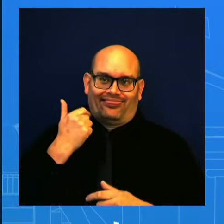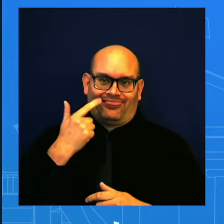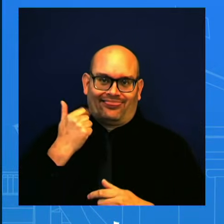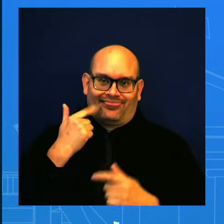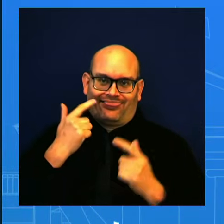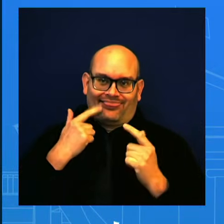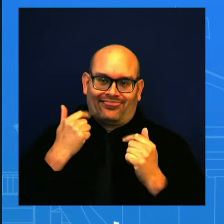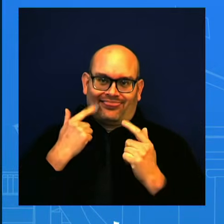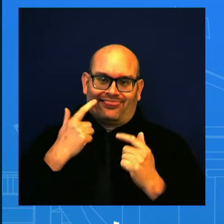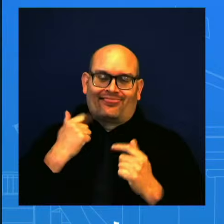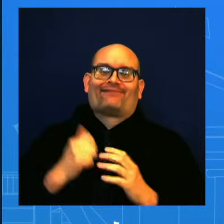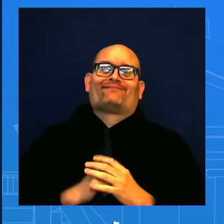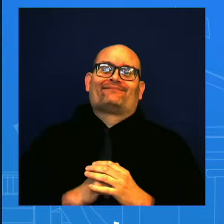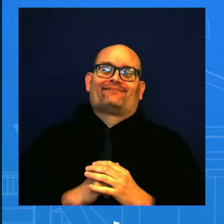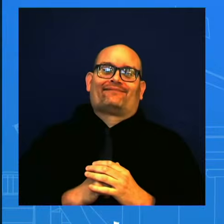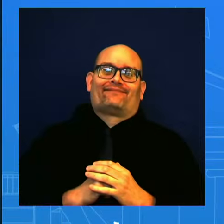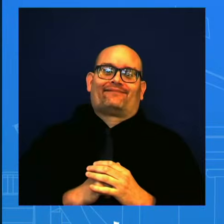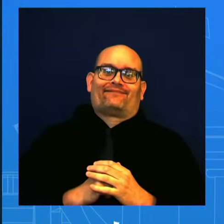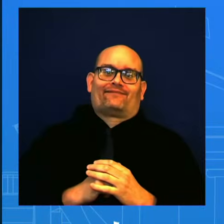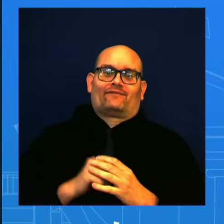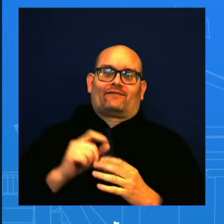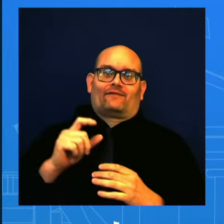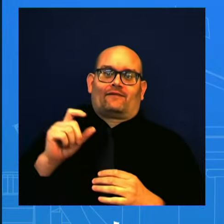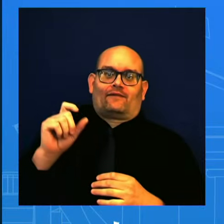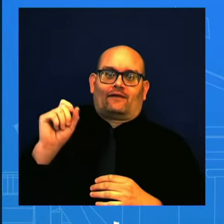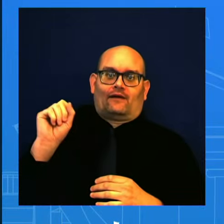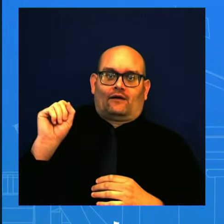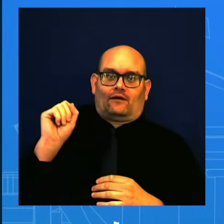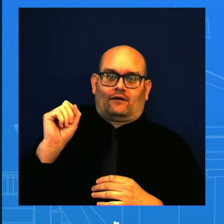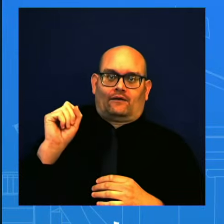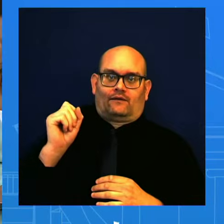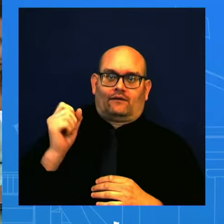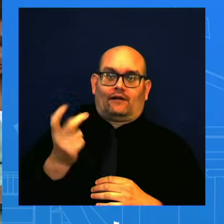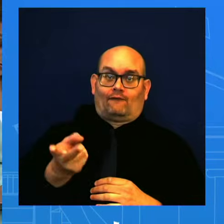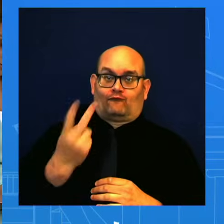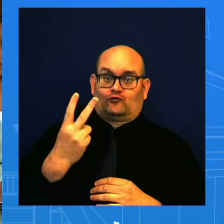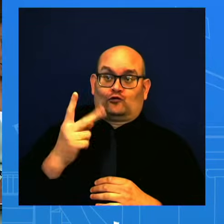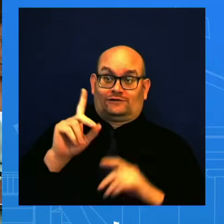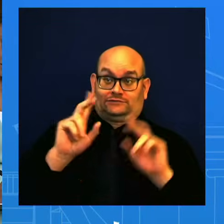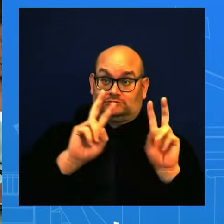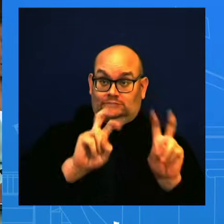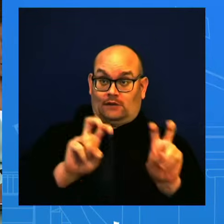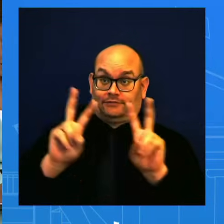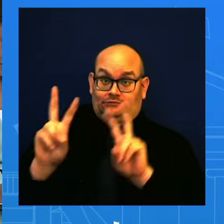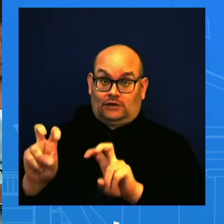I don't have anything beyond the readout that you received from us moments ago. The Press: And then, quickly, is there any reaction